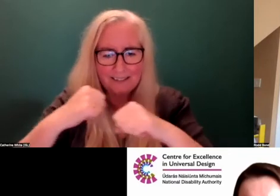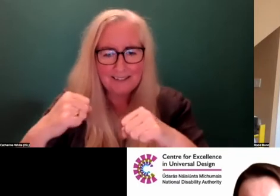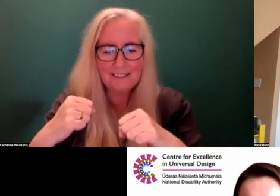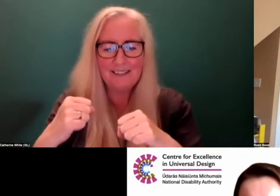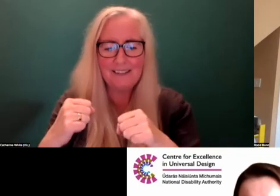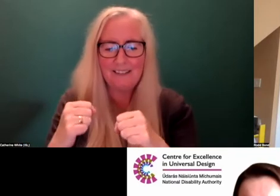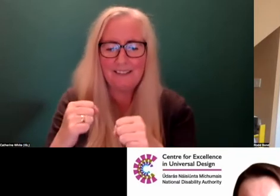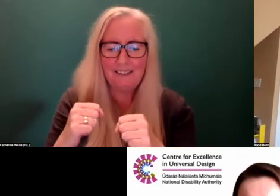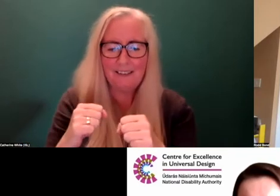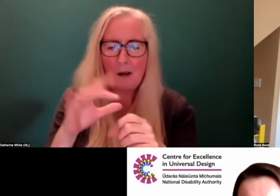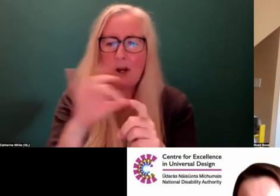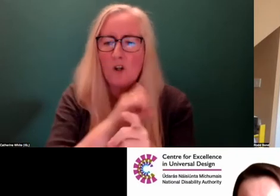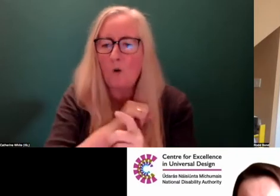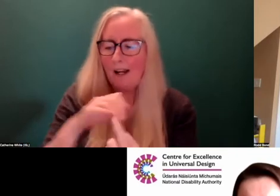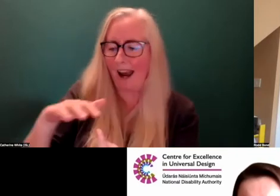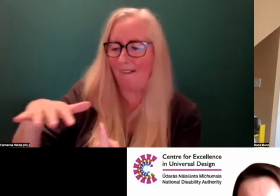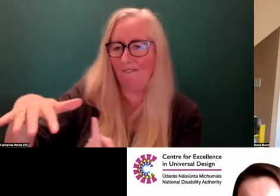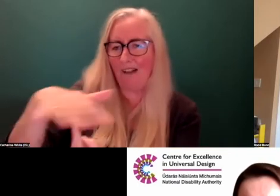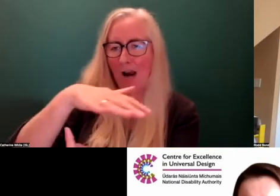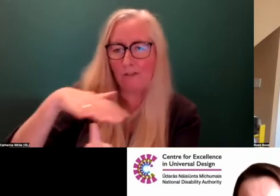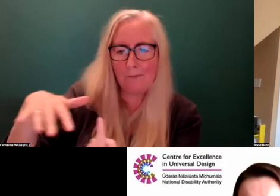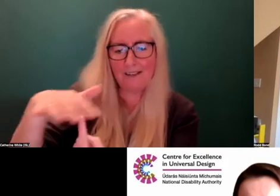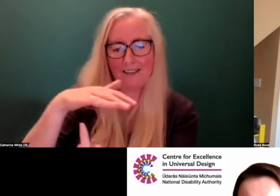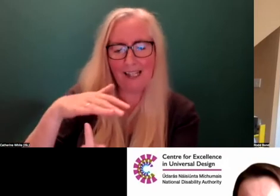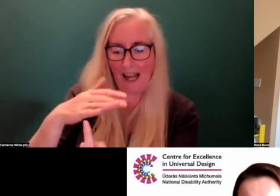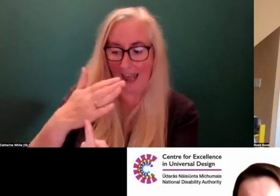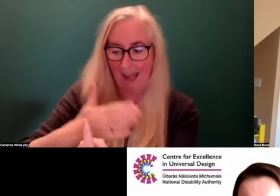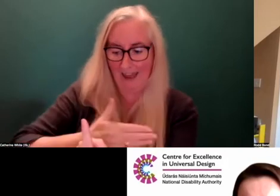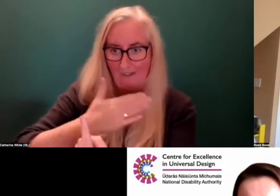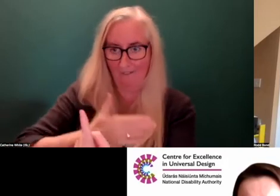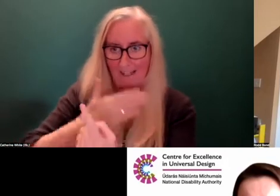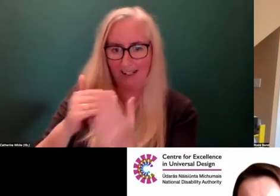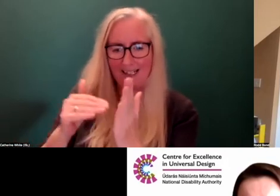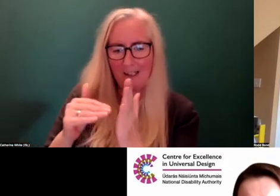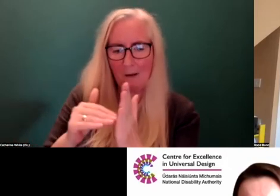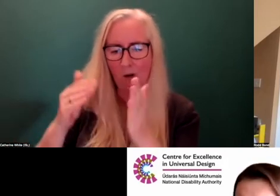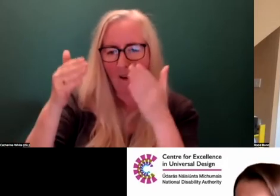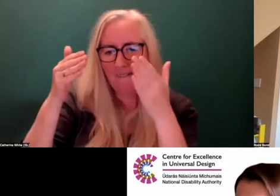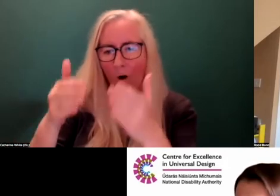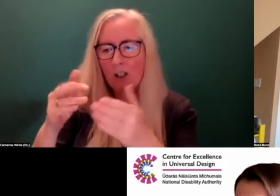And I suppose, making environments that are there to live in, but they're also